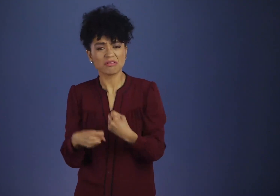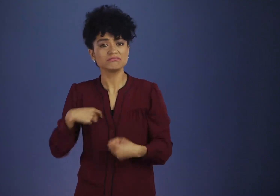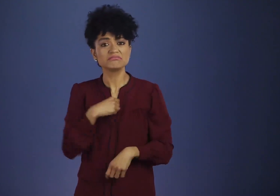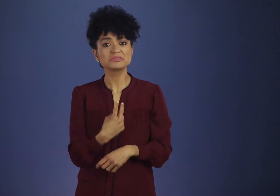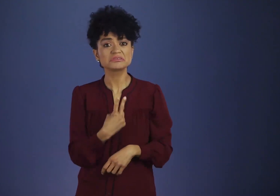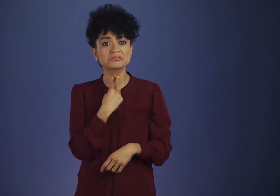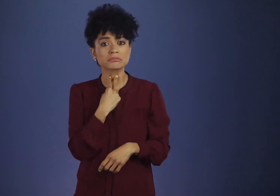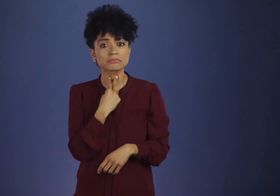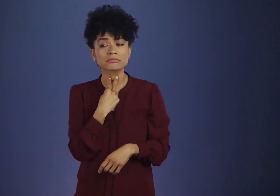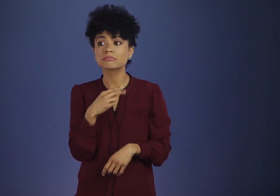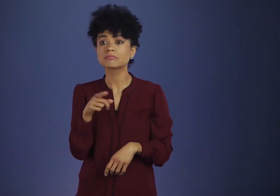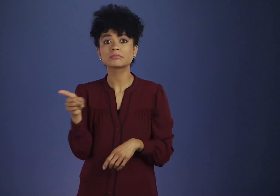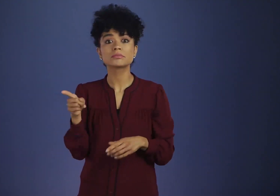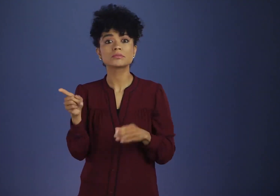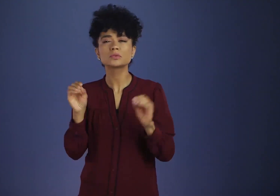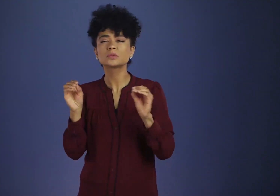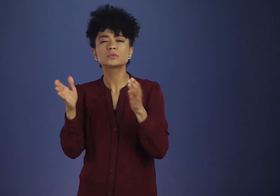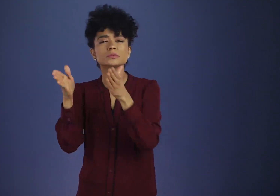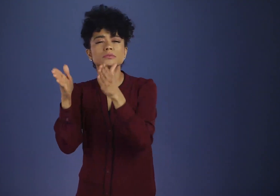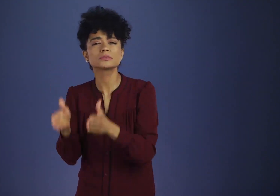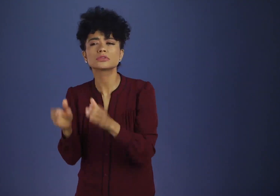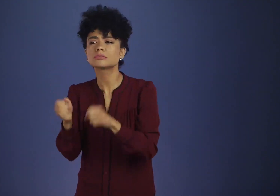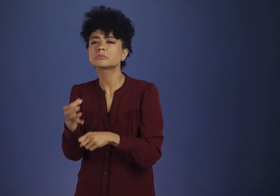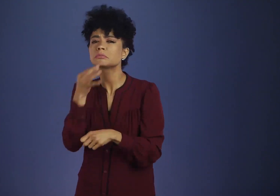that no amount of human willpower could break it.